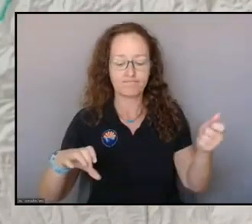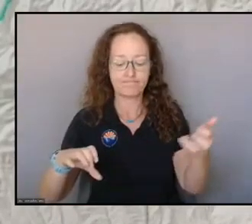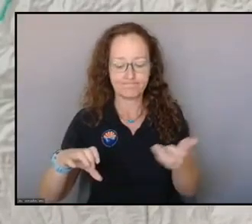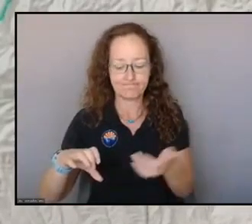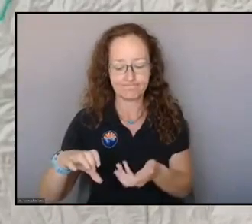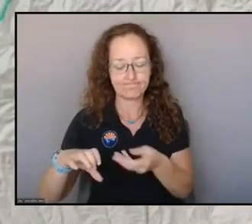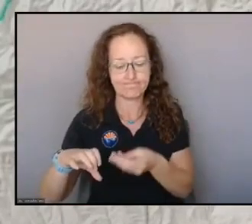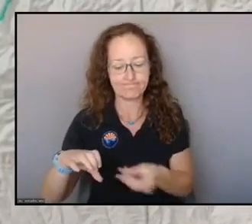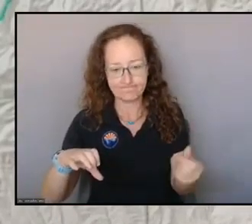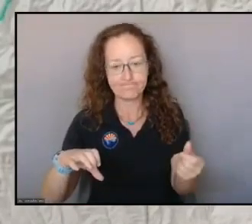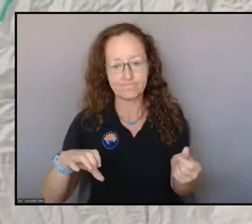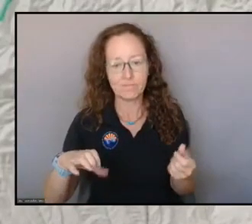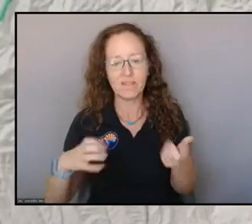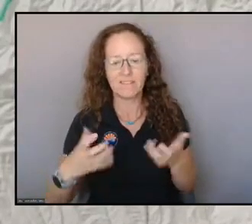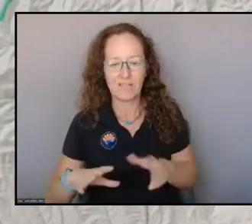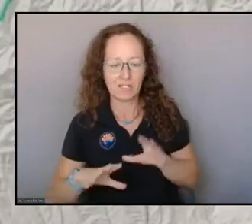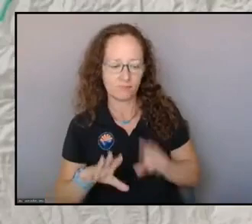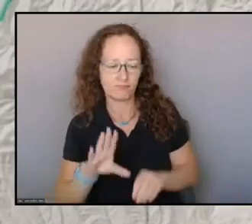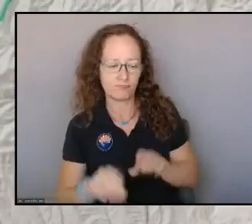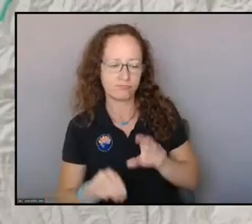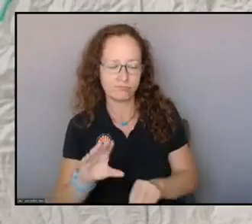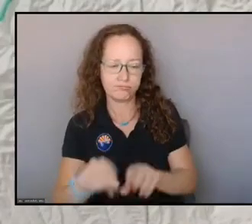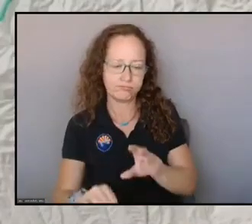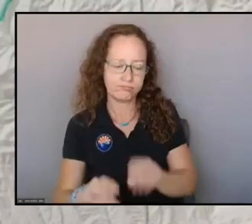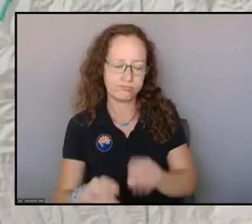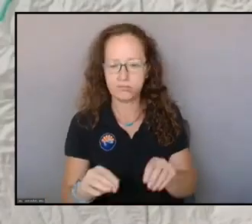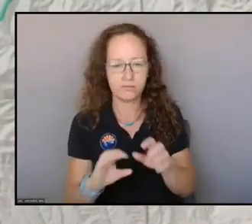PRODUCTIVE MOP UP AND EXTINGUISHMENT OF THE HOT SPOTS